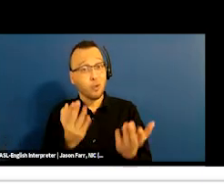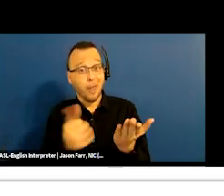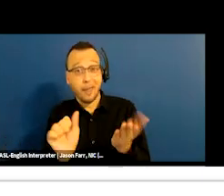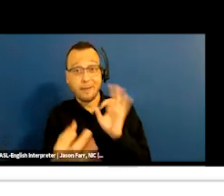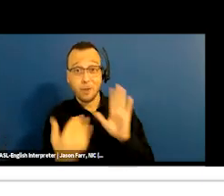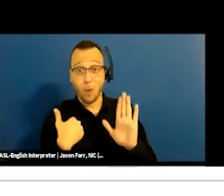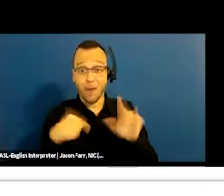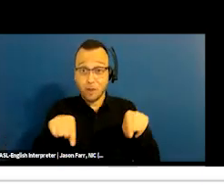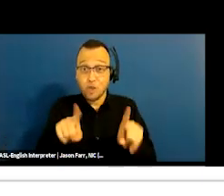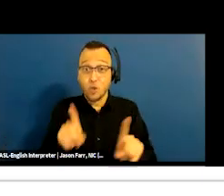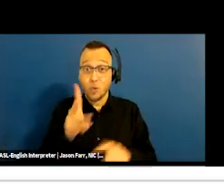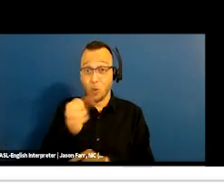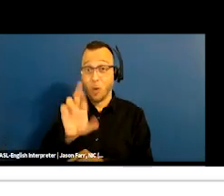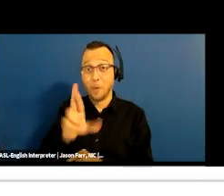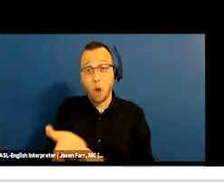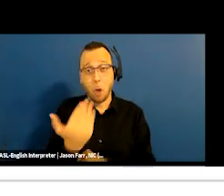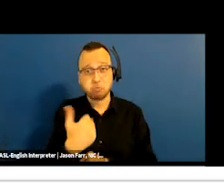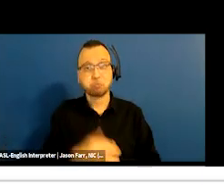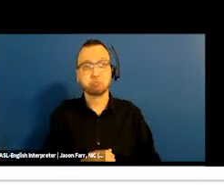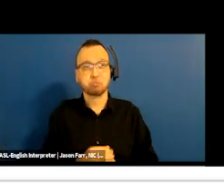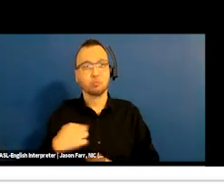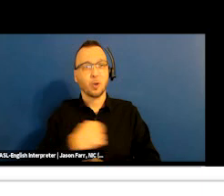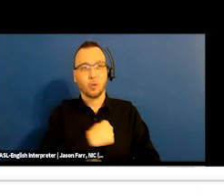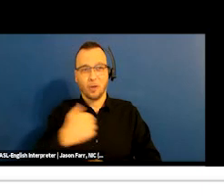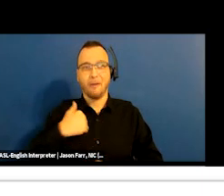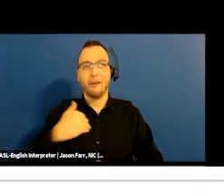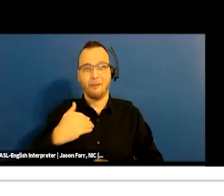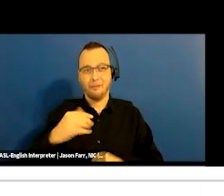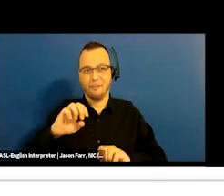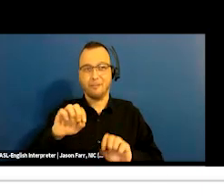We won't have the chat feature today through the webinar because there's so many people,